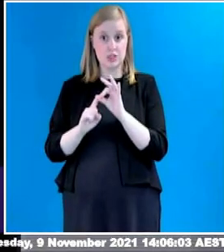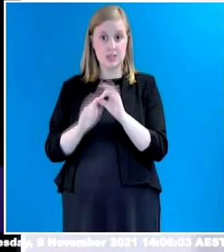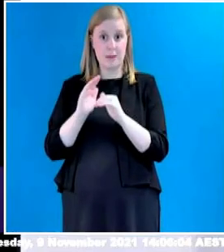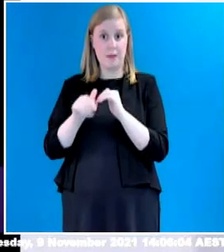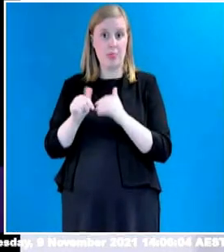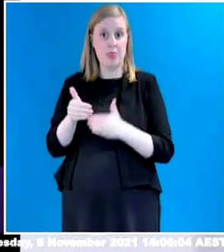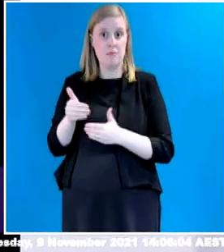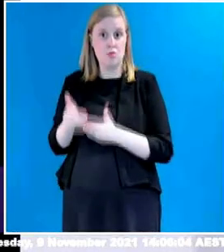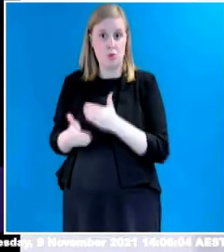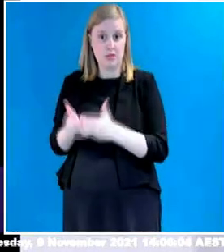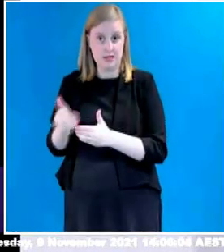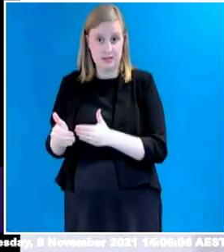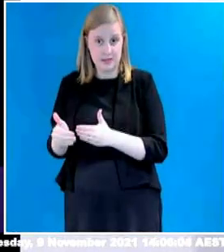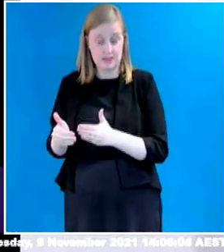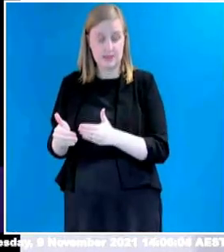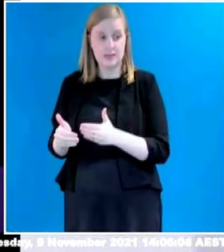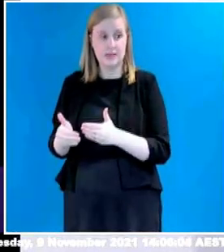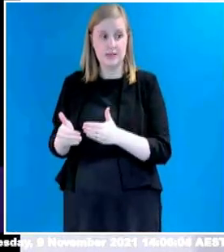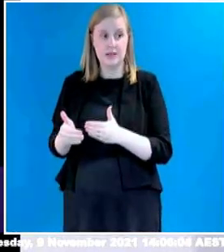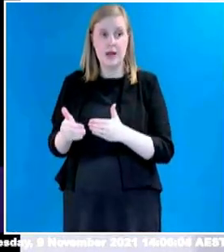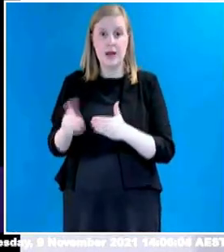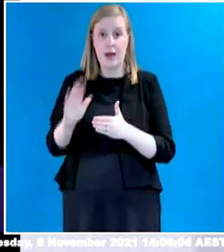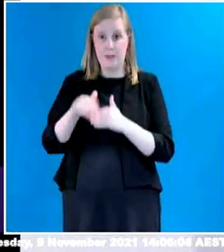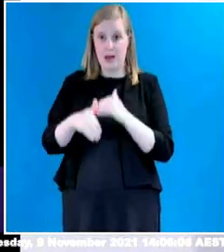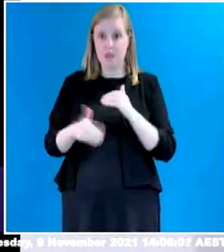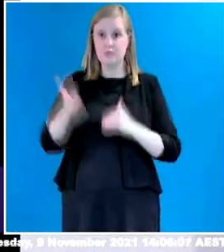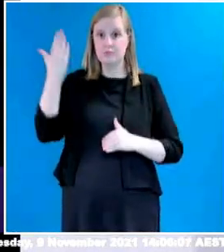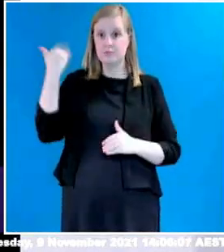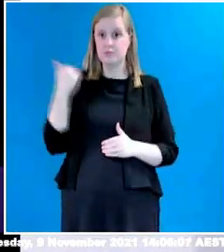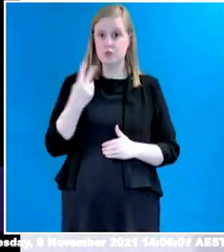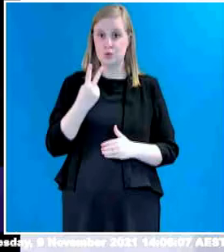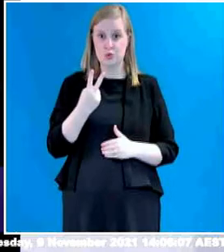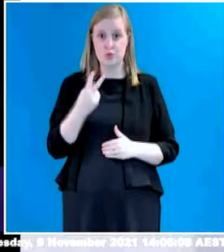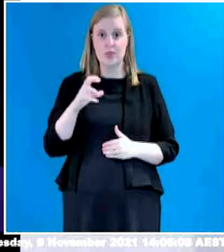you about this process in 2008. Yes.